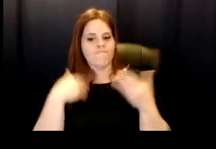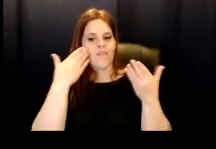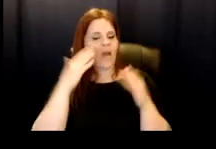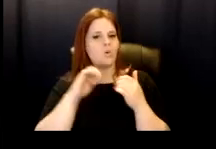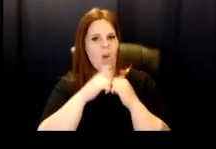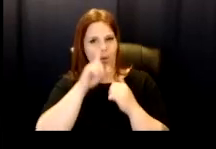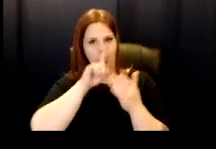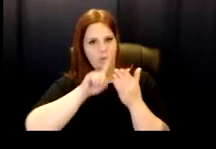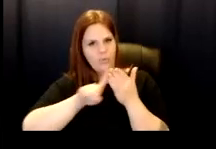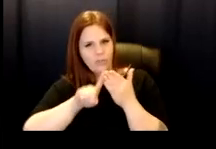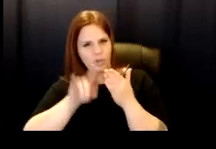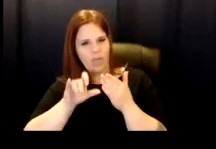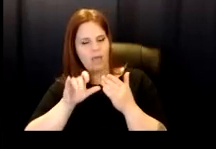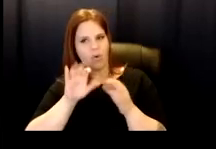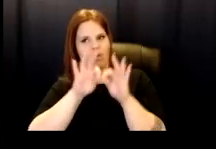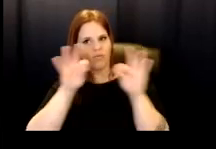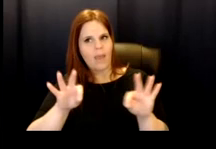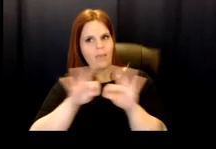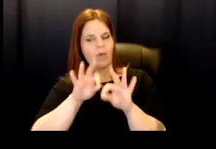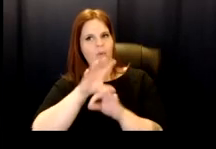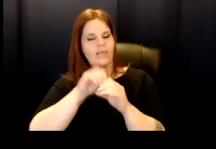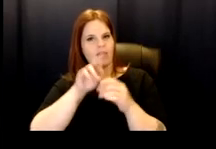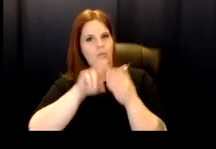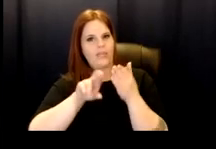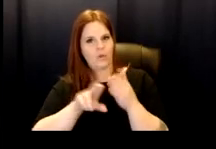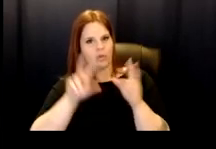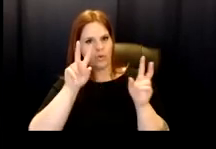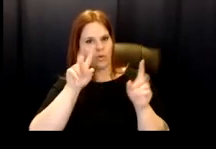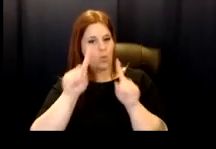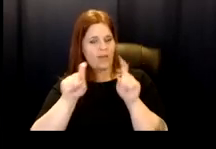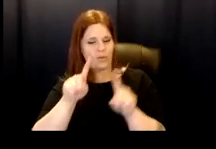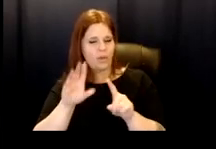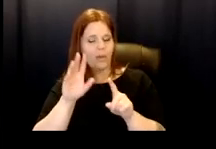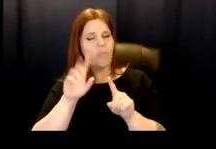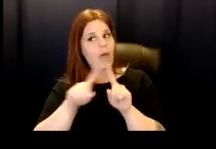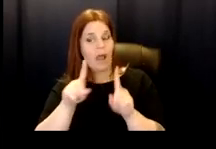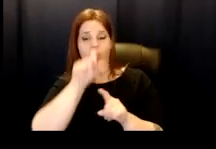bring the research questions but I would love to talk with any one of you who is working